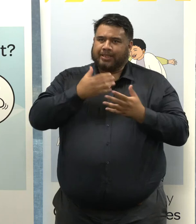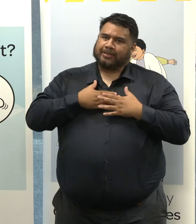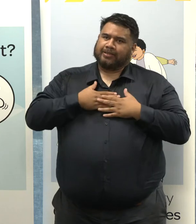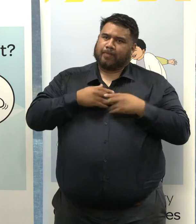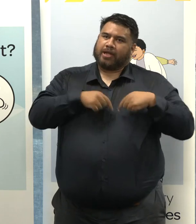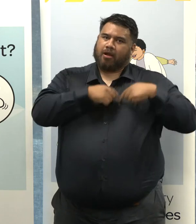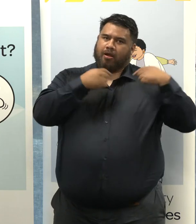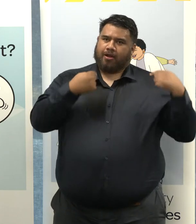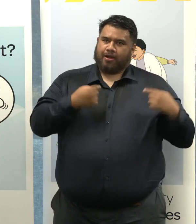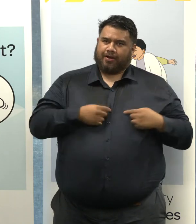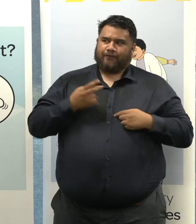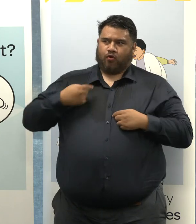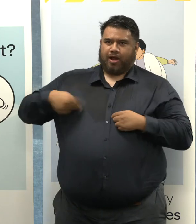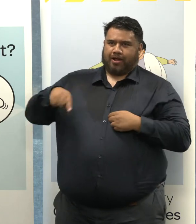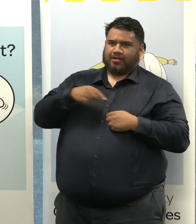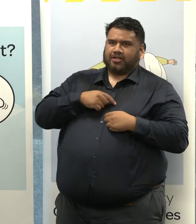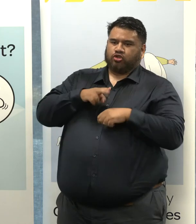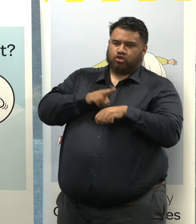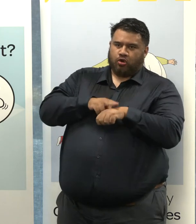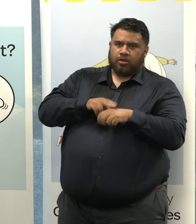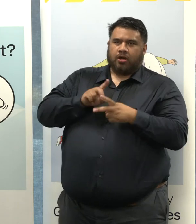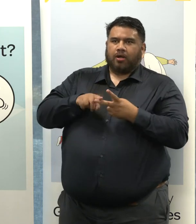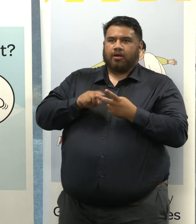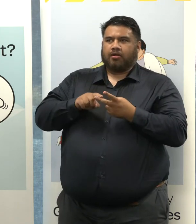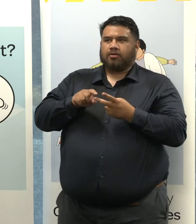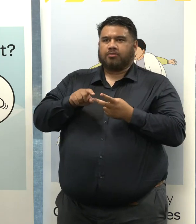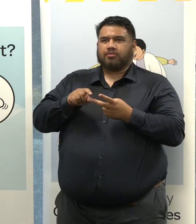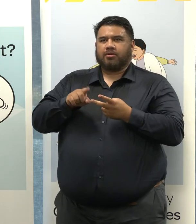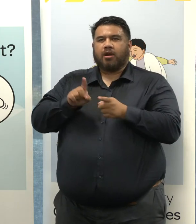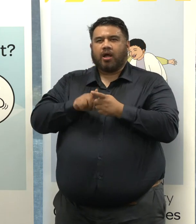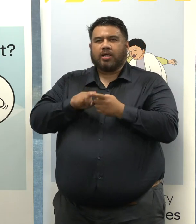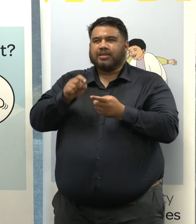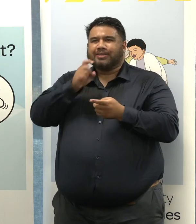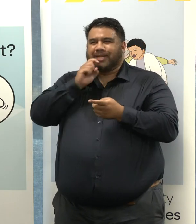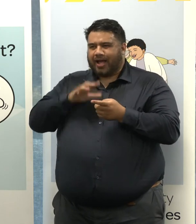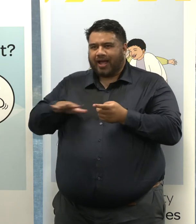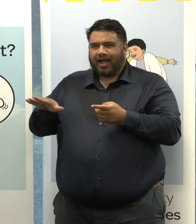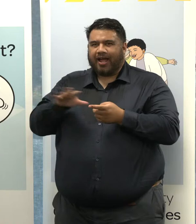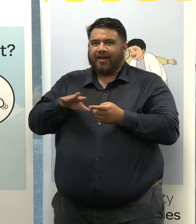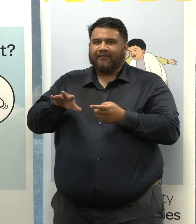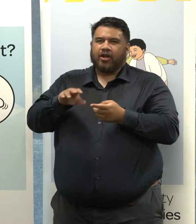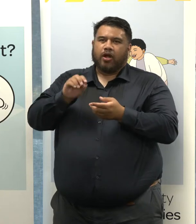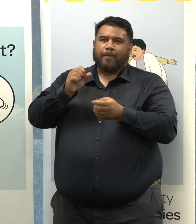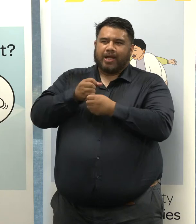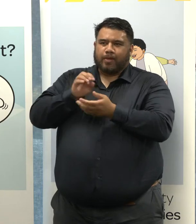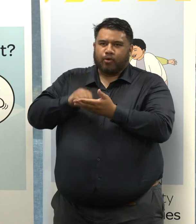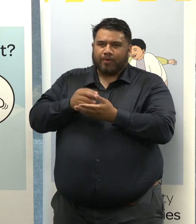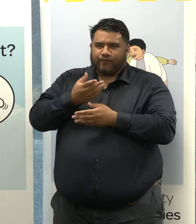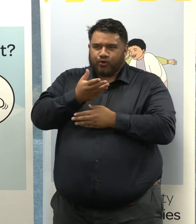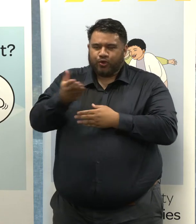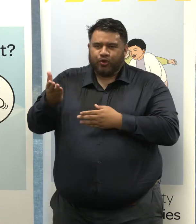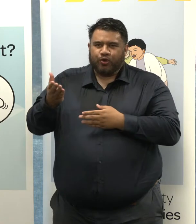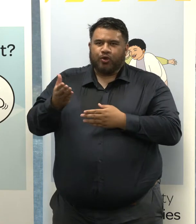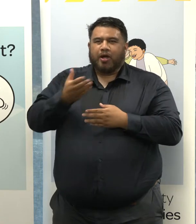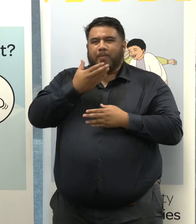politely - so my colleagues suggested that people be kind to their practices, especially